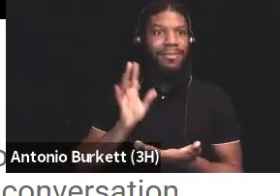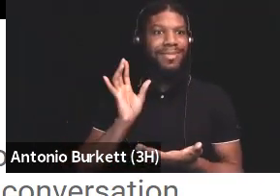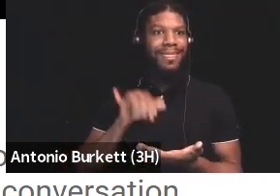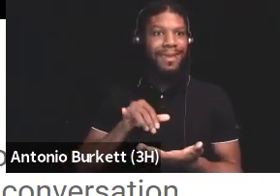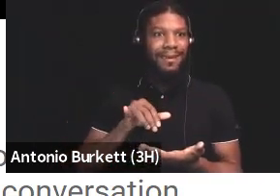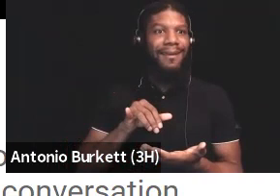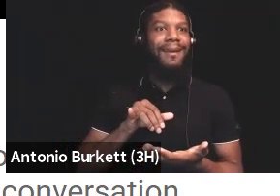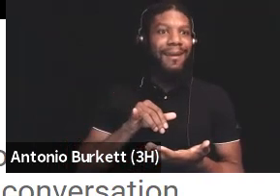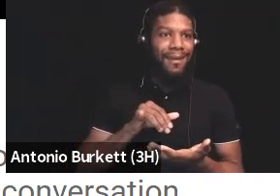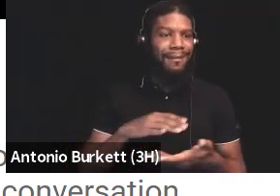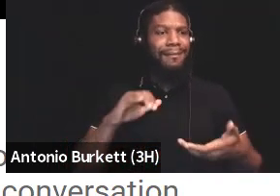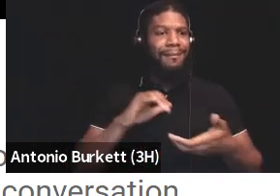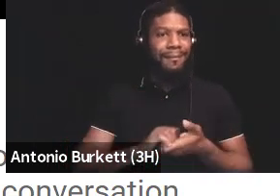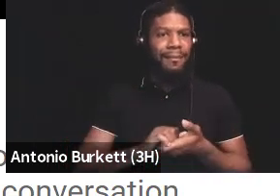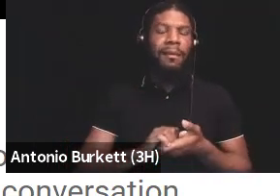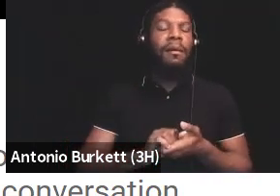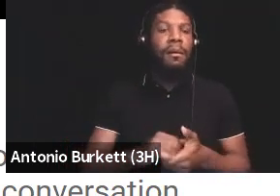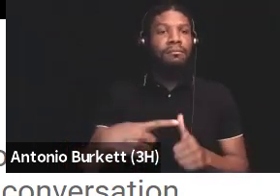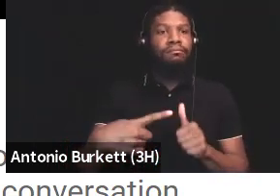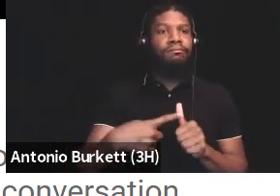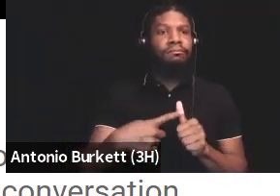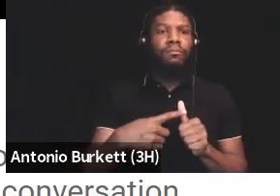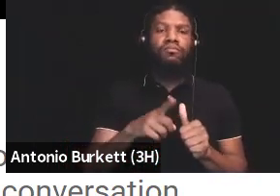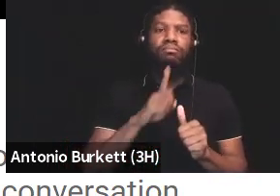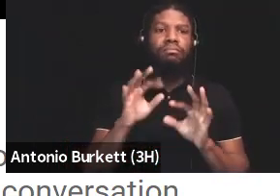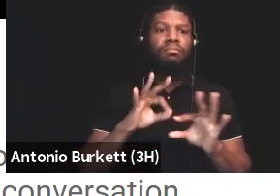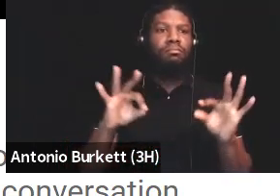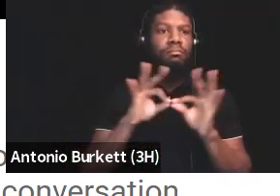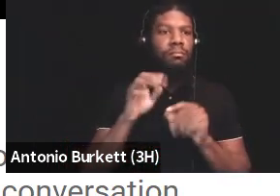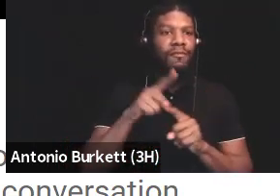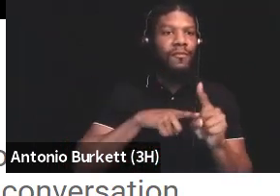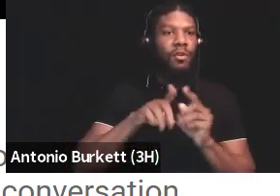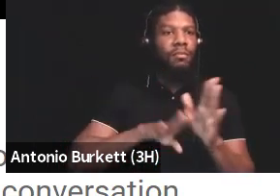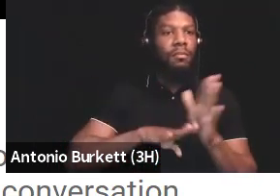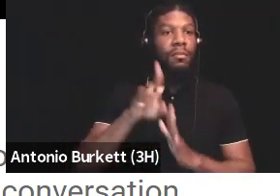one, it's a critical component of professional development for faculty because they are learning